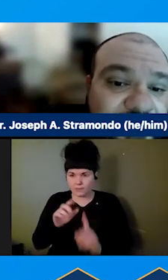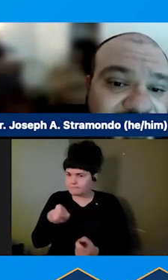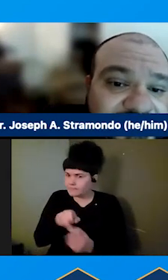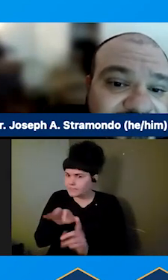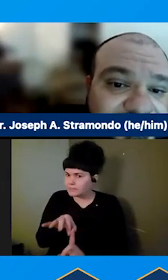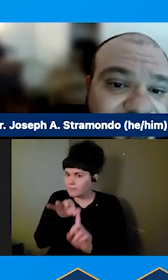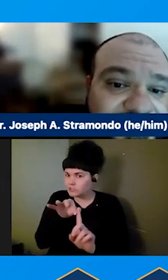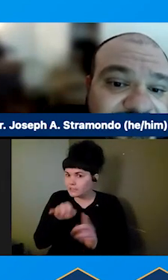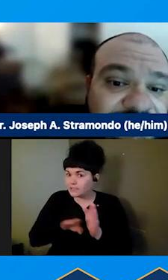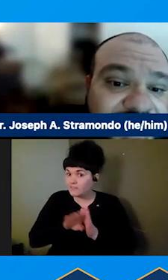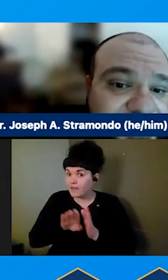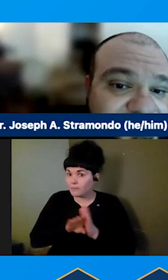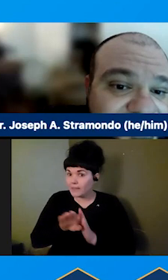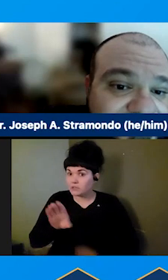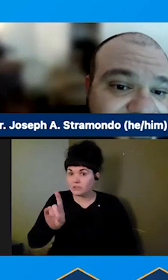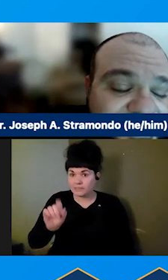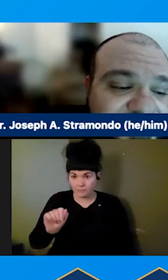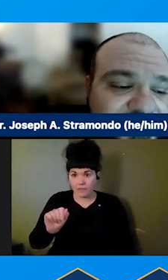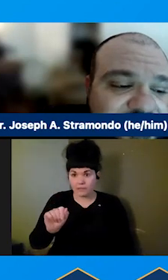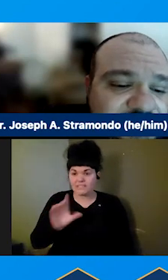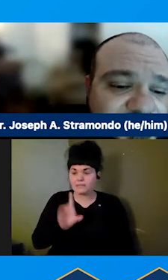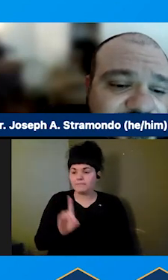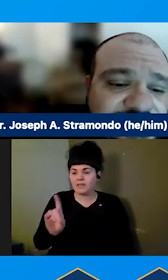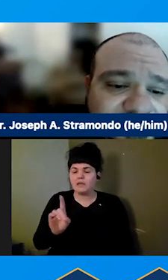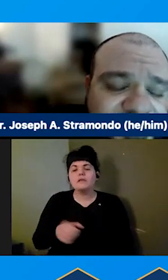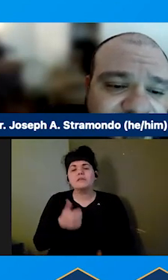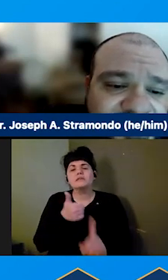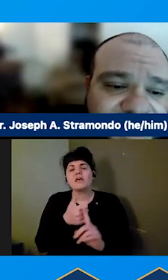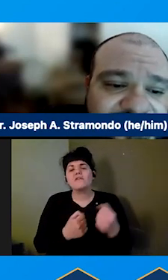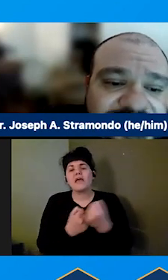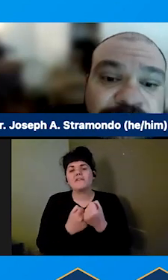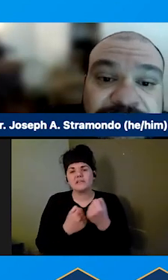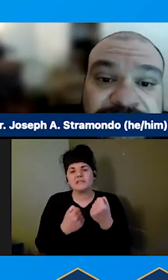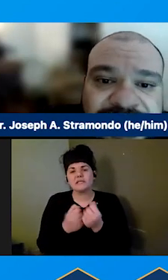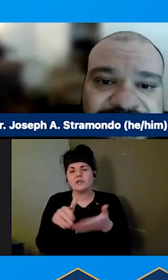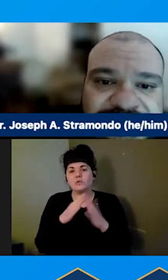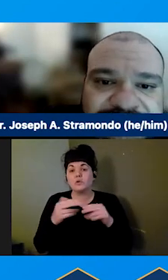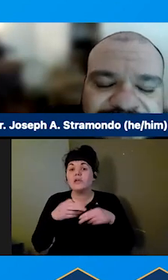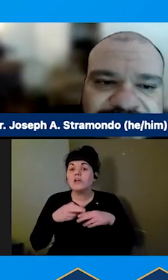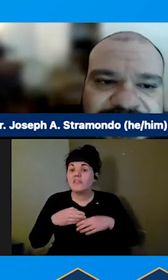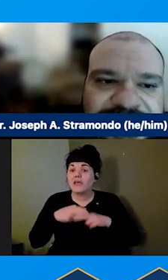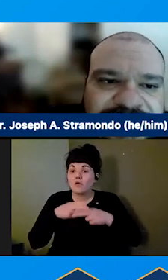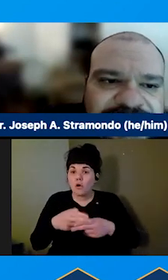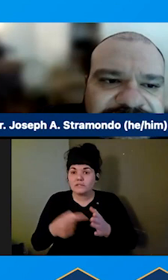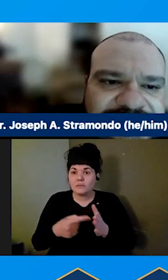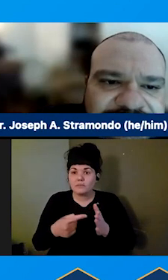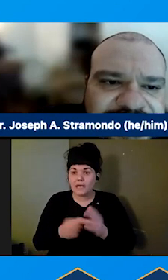especially in the developmental disability self-advocacy community refer to sometimes as the burrito test. This is